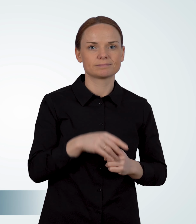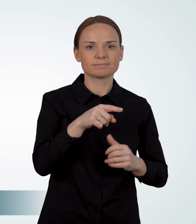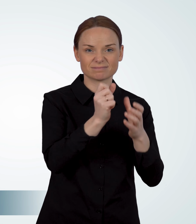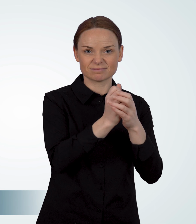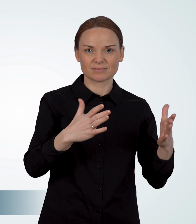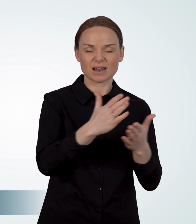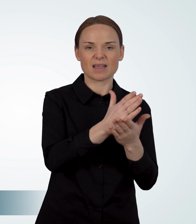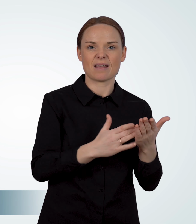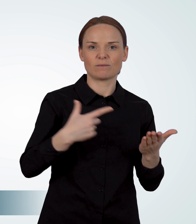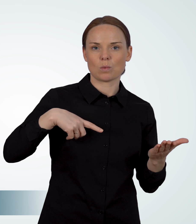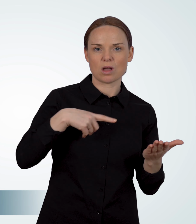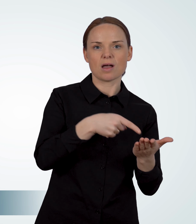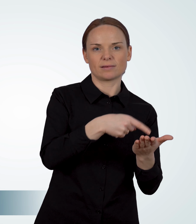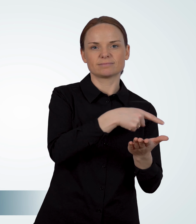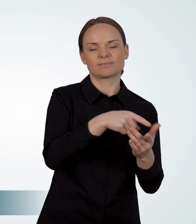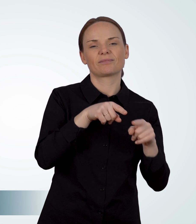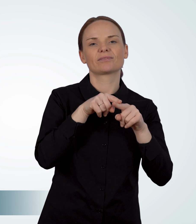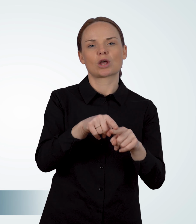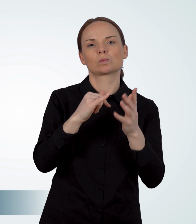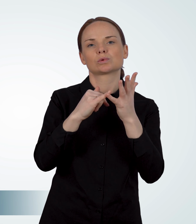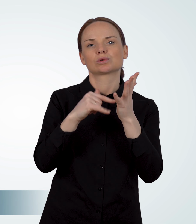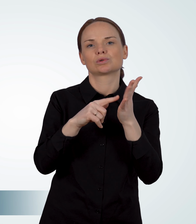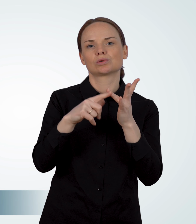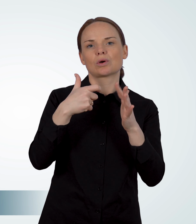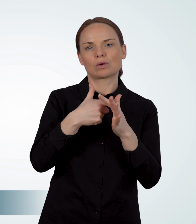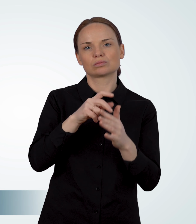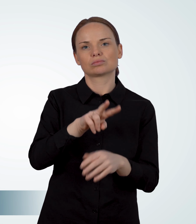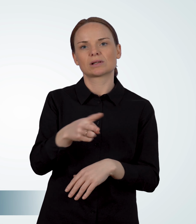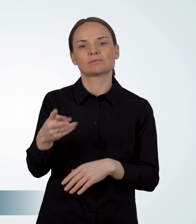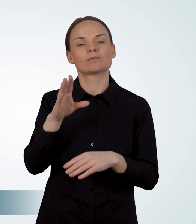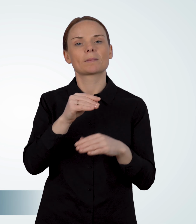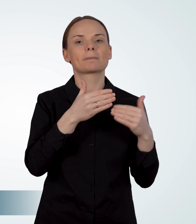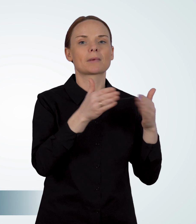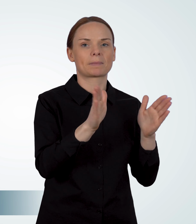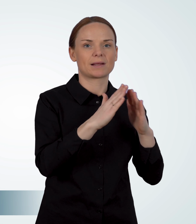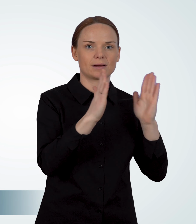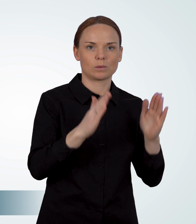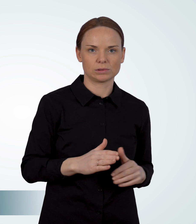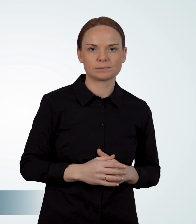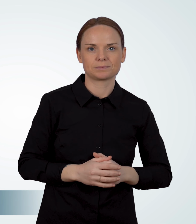Half of this growth is due to stock transfers from public housing.